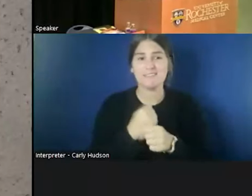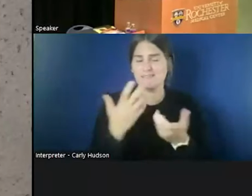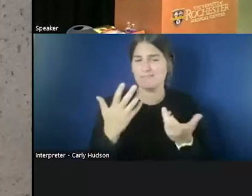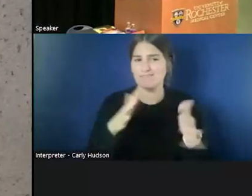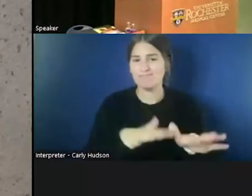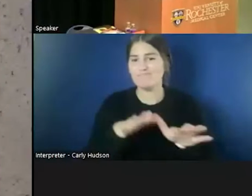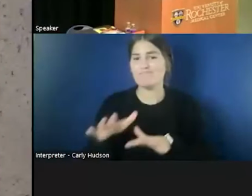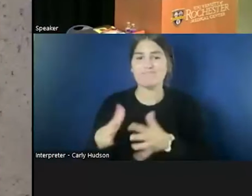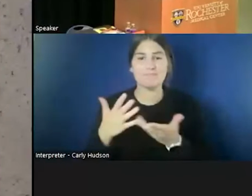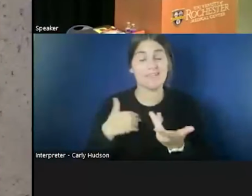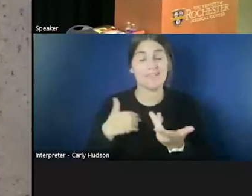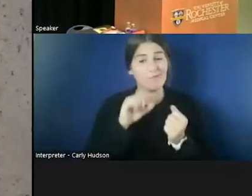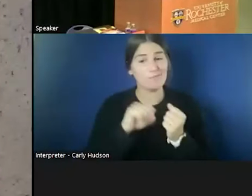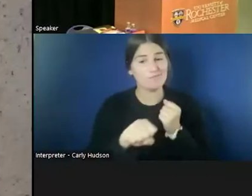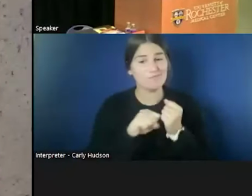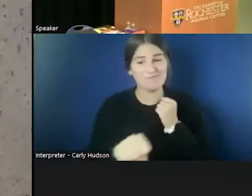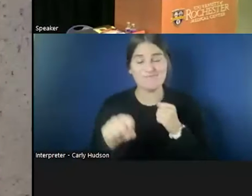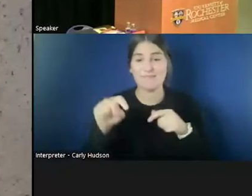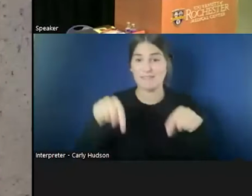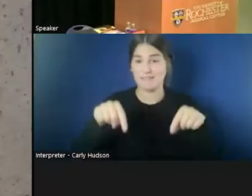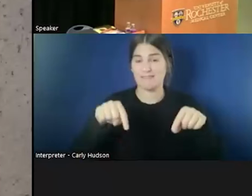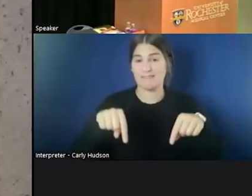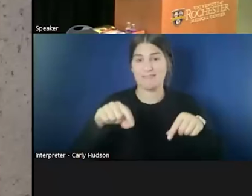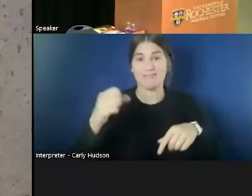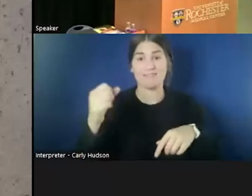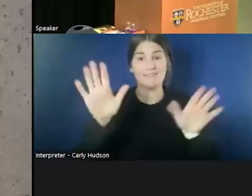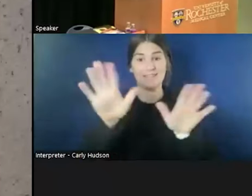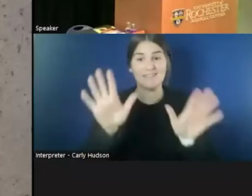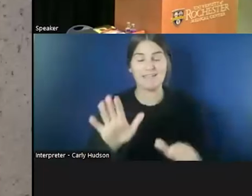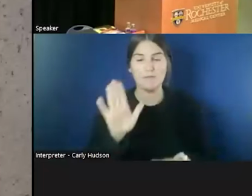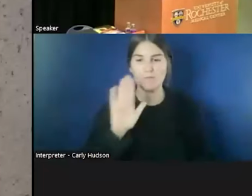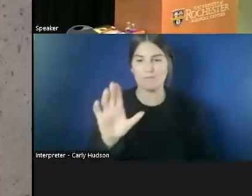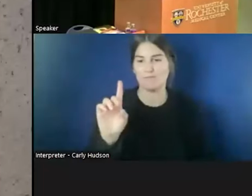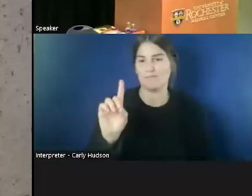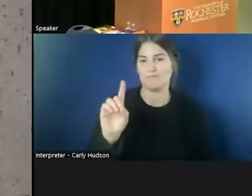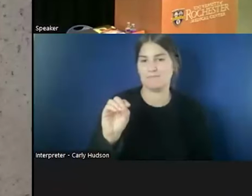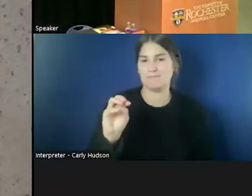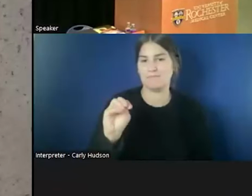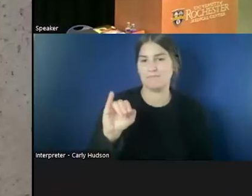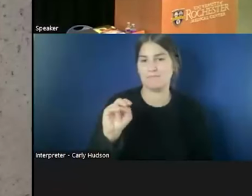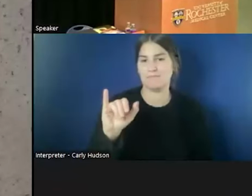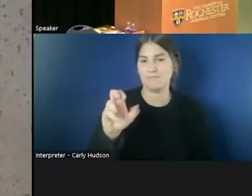do a Shameless plug is uh Dominican Day Festival come down and celebrate the Dominican culture see